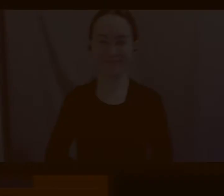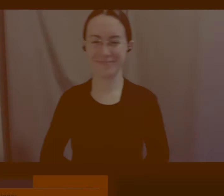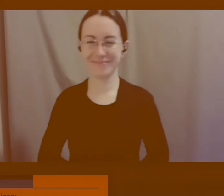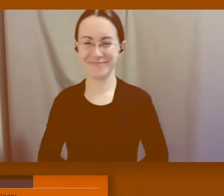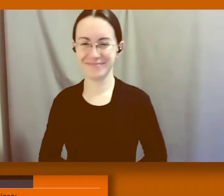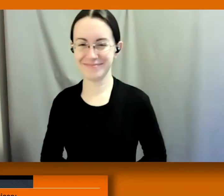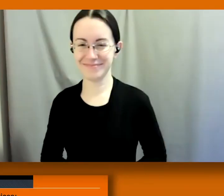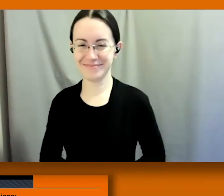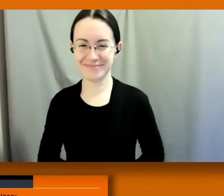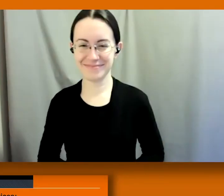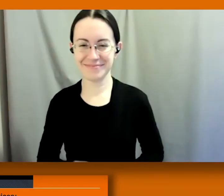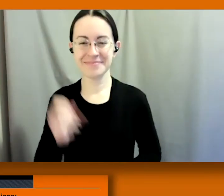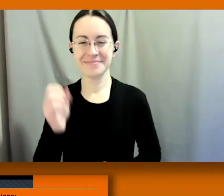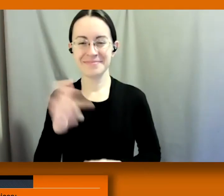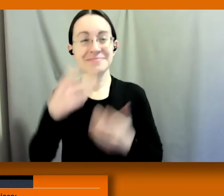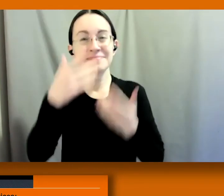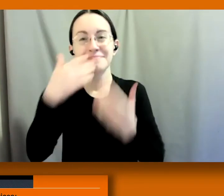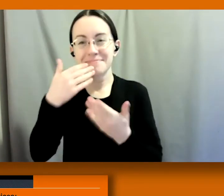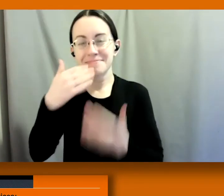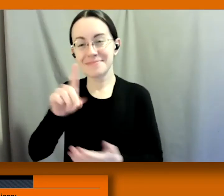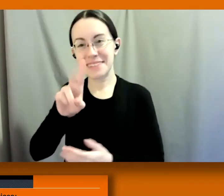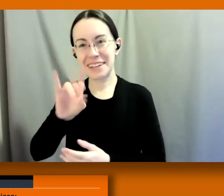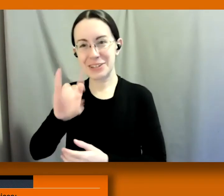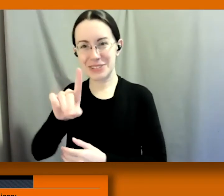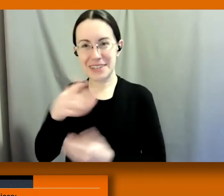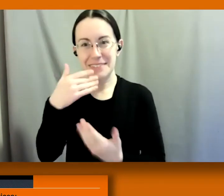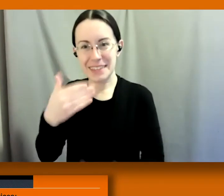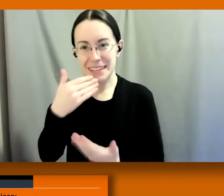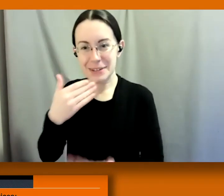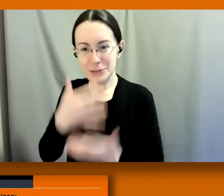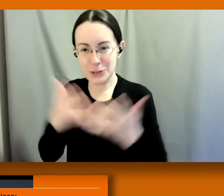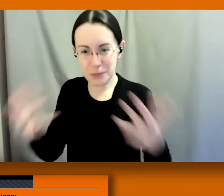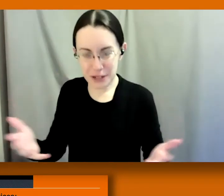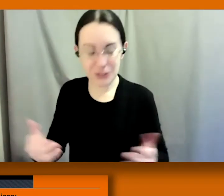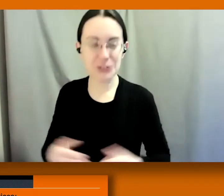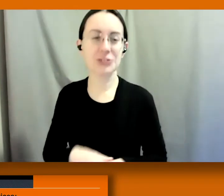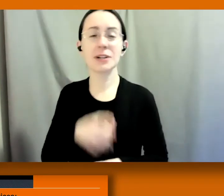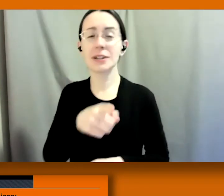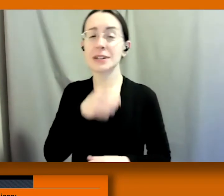Laurie: Great. Thank you, David. This was very informative.